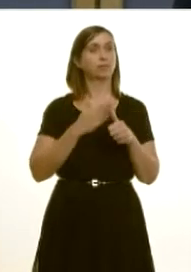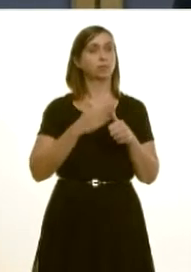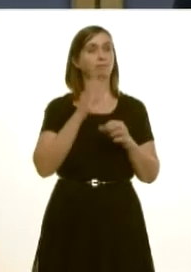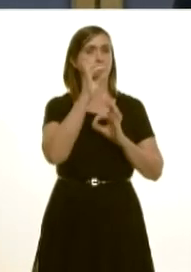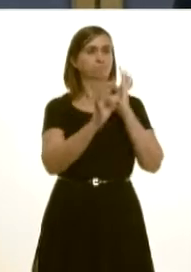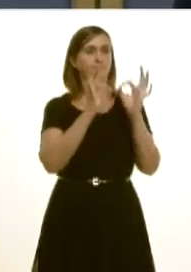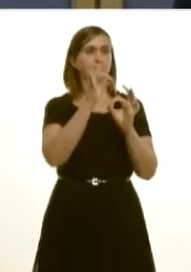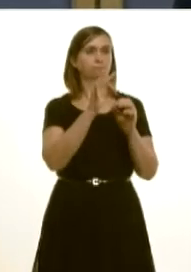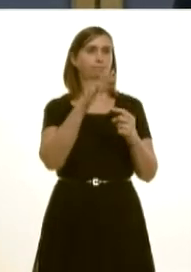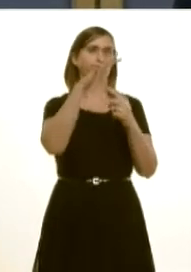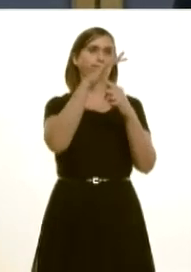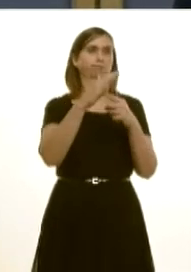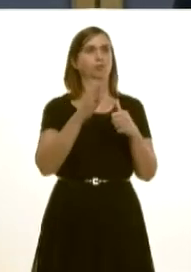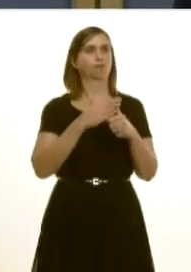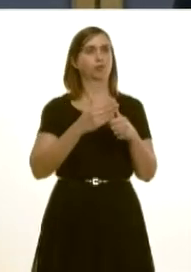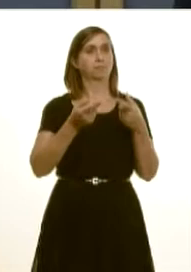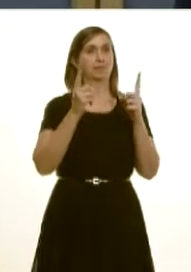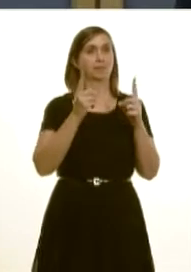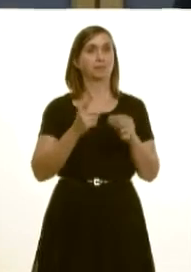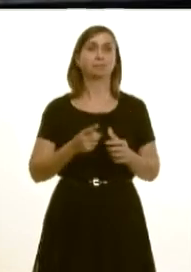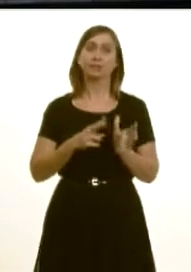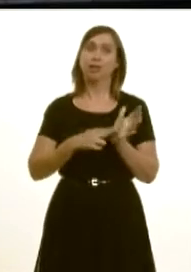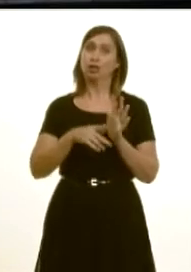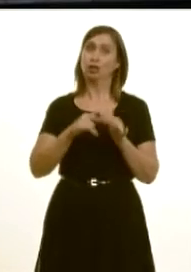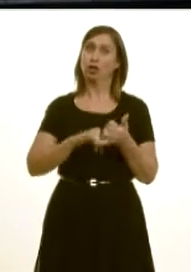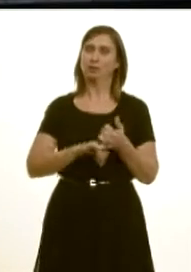session. Ann Jones: 1. Beth y mae Llywodraeth Cymru